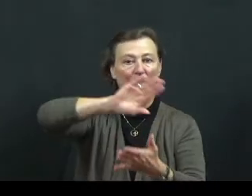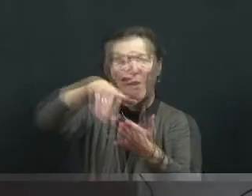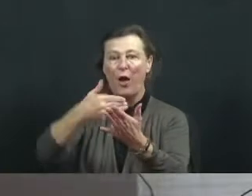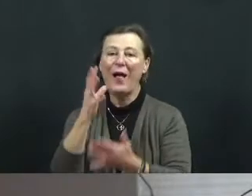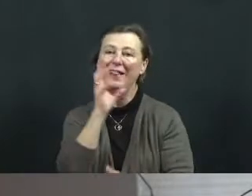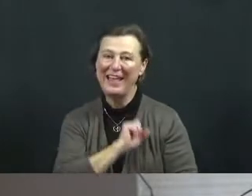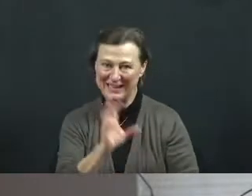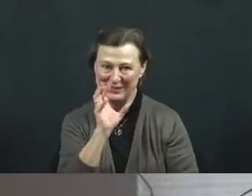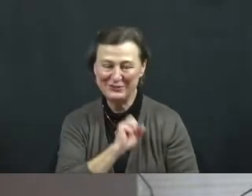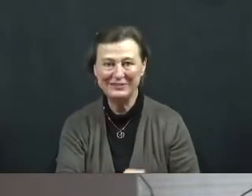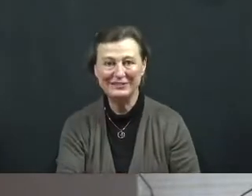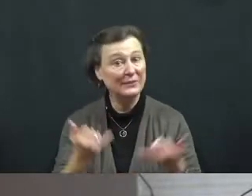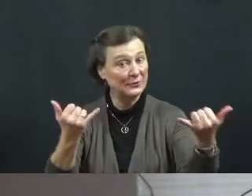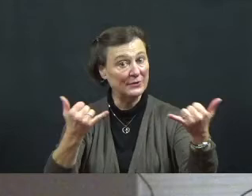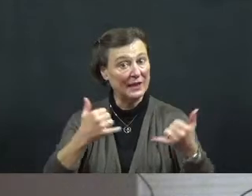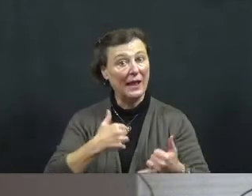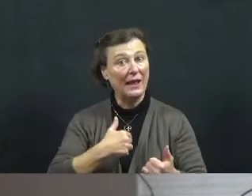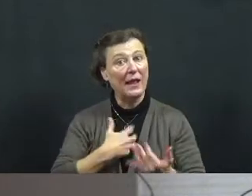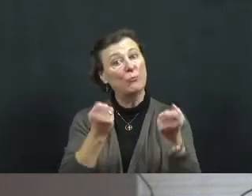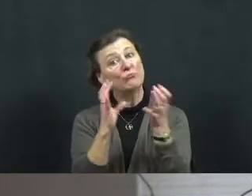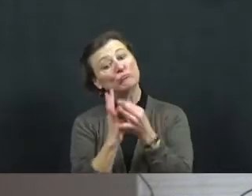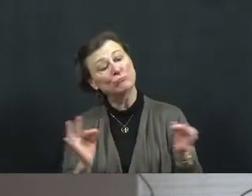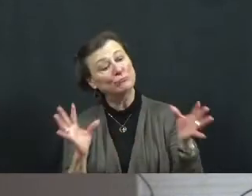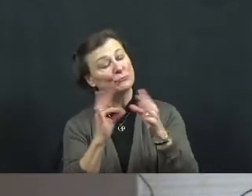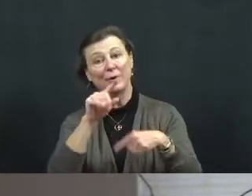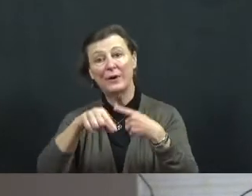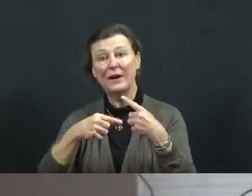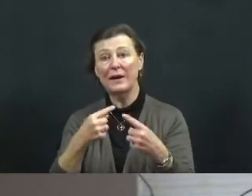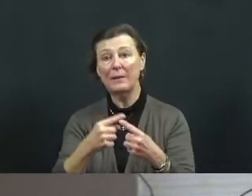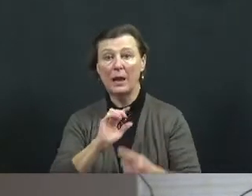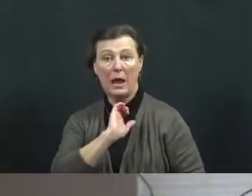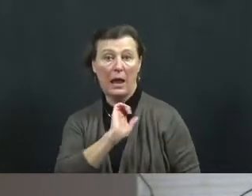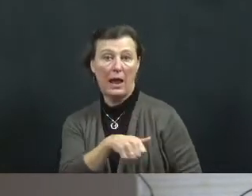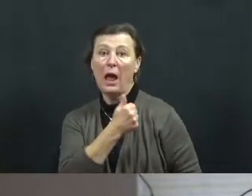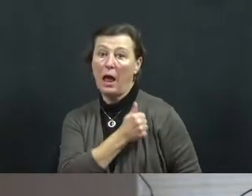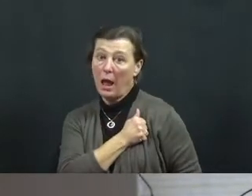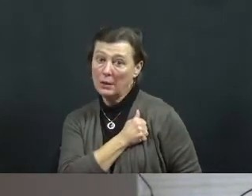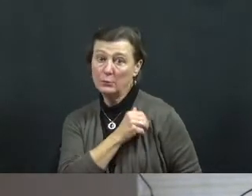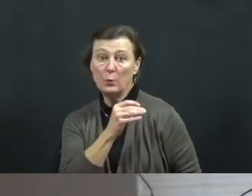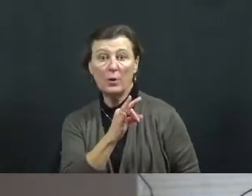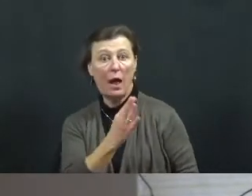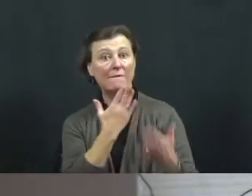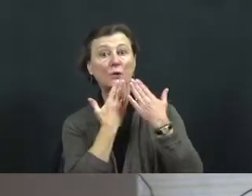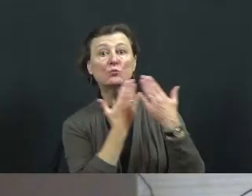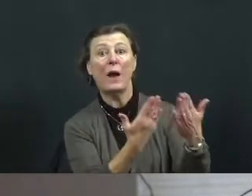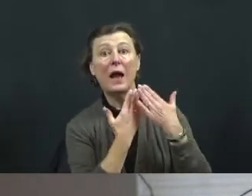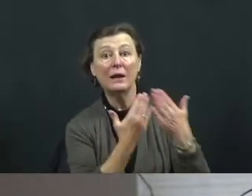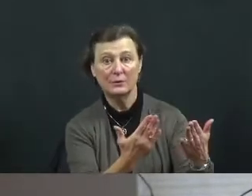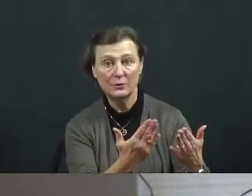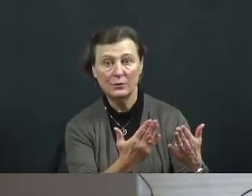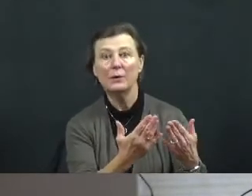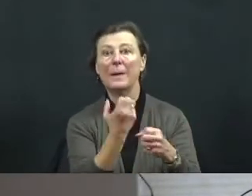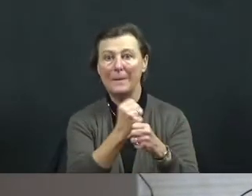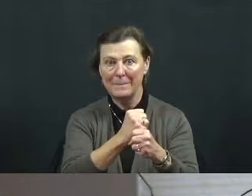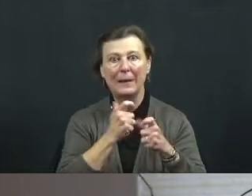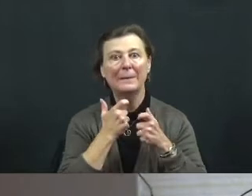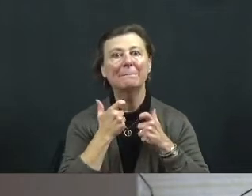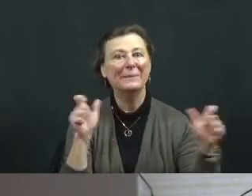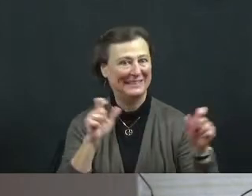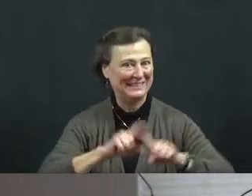Today, I’m going to tell you a story about how an attitude of gratitude often makes all the difference.